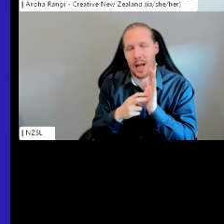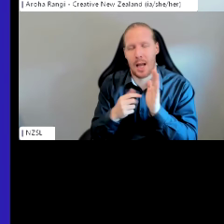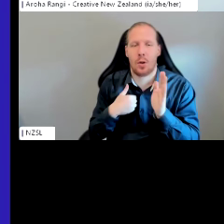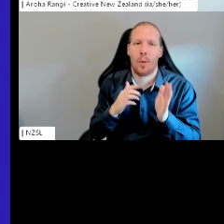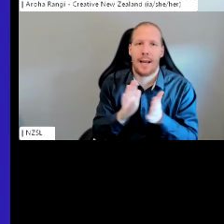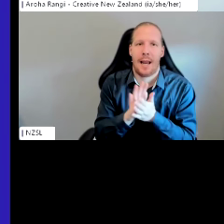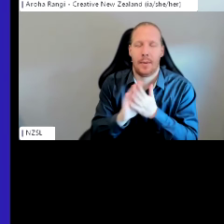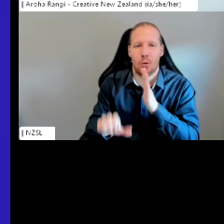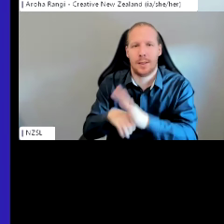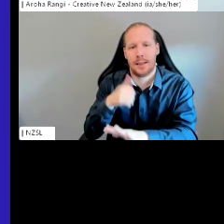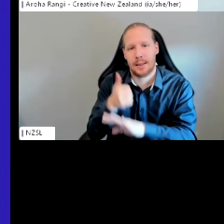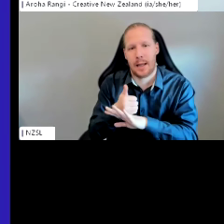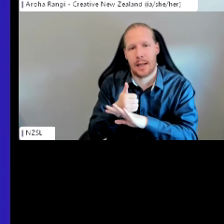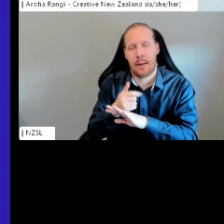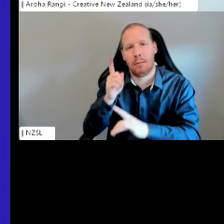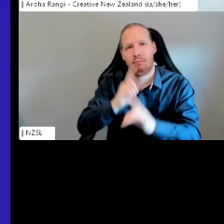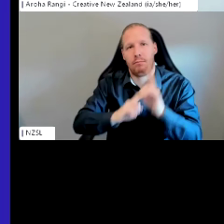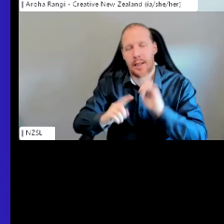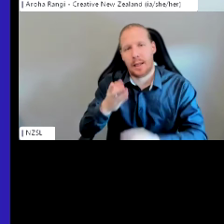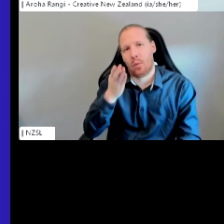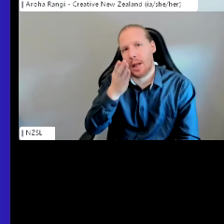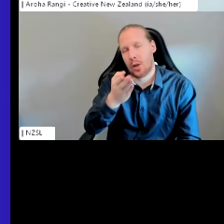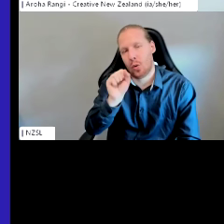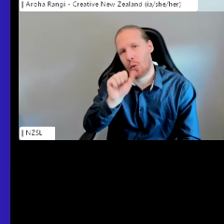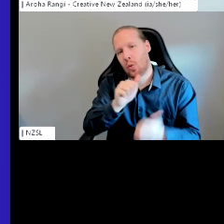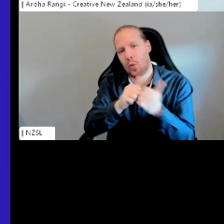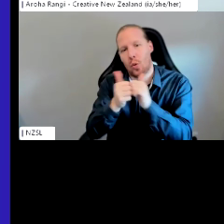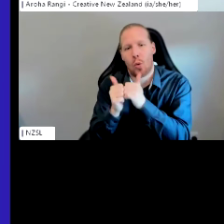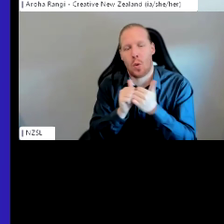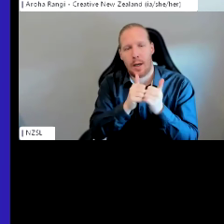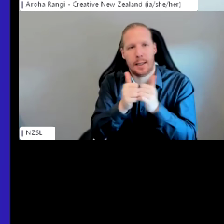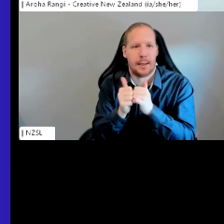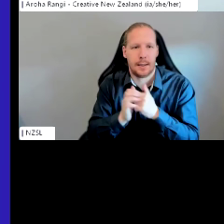a call. That could just be with you or it could be with colleagues or or anything you want. Um,